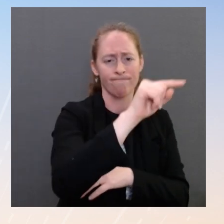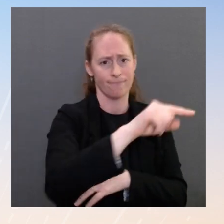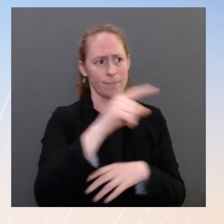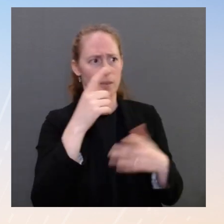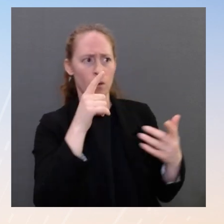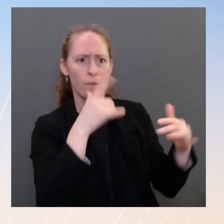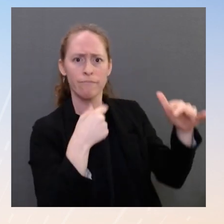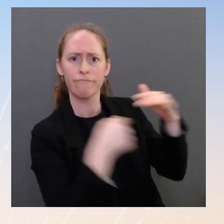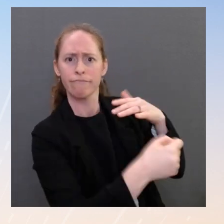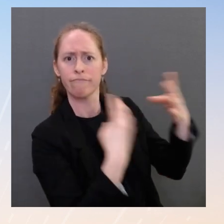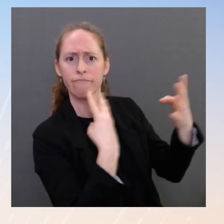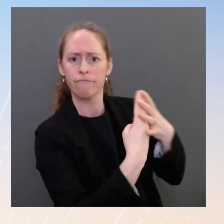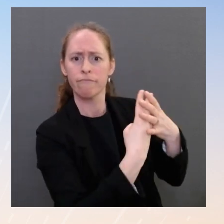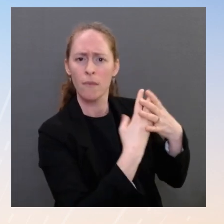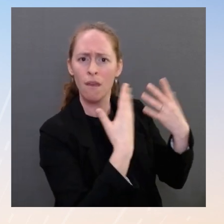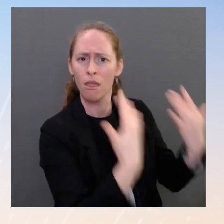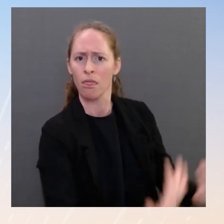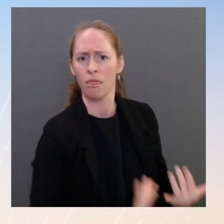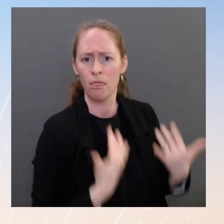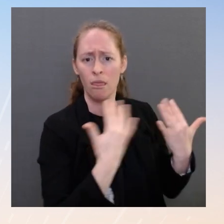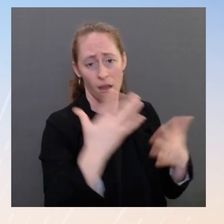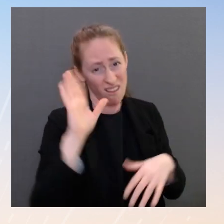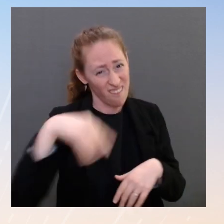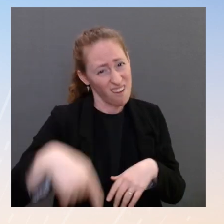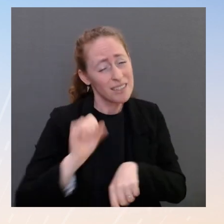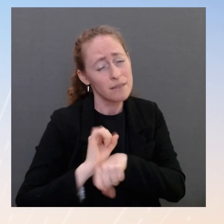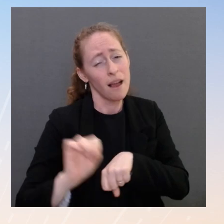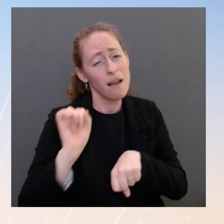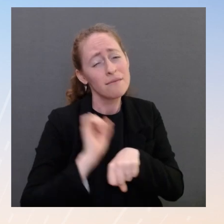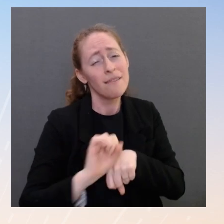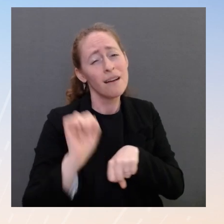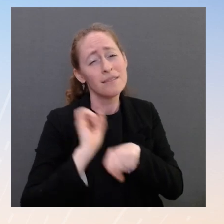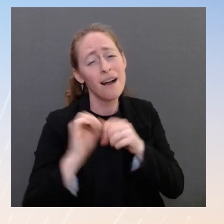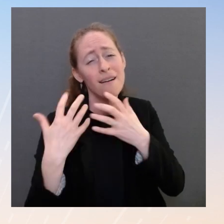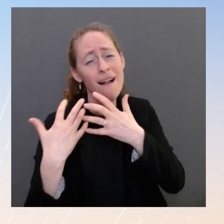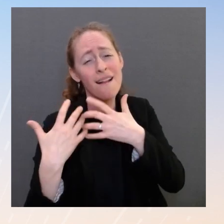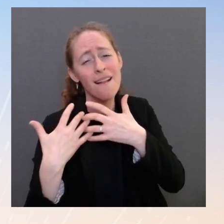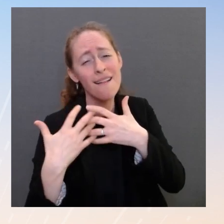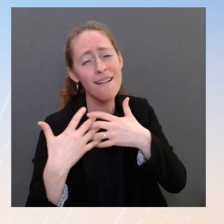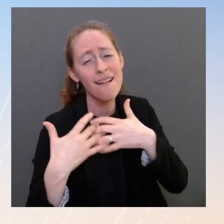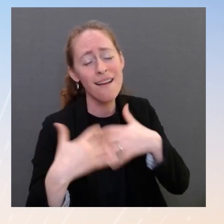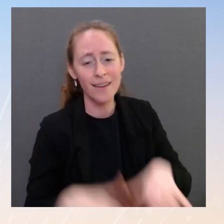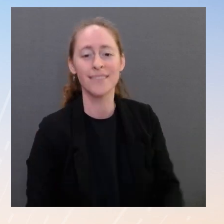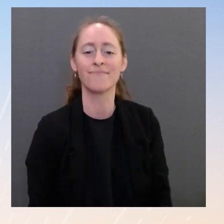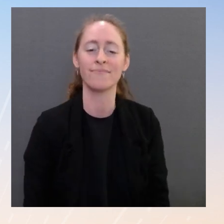When he referenced the tough decision in his statement this morning, he was referencing the decision